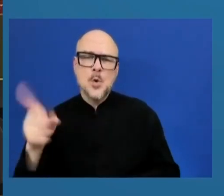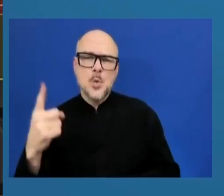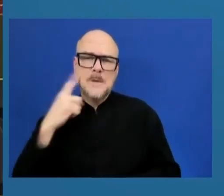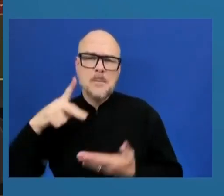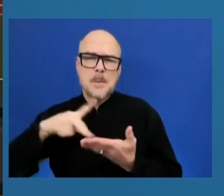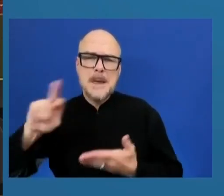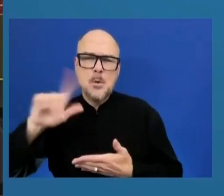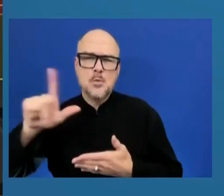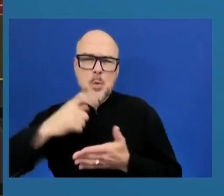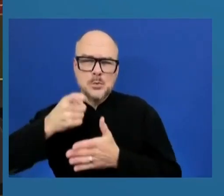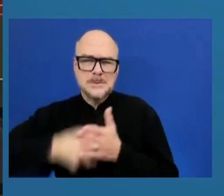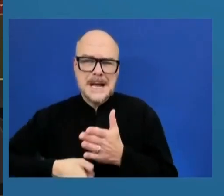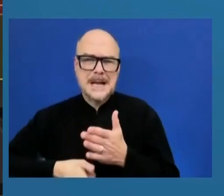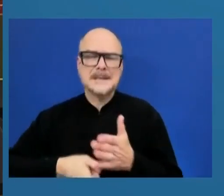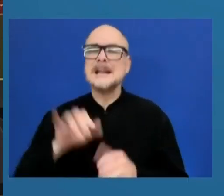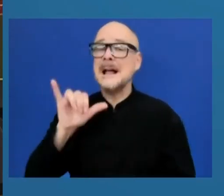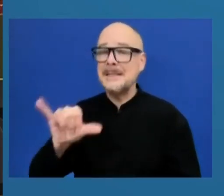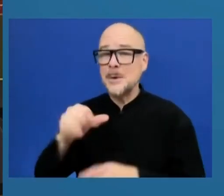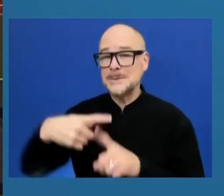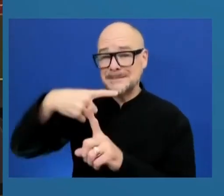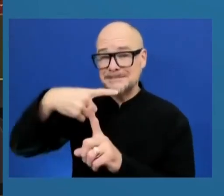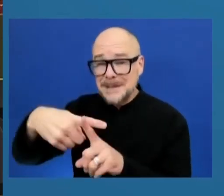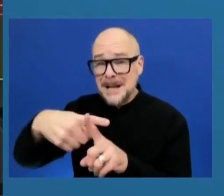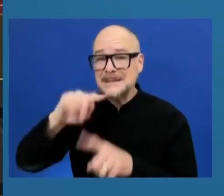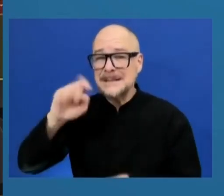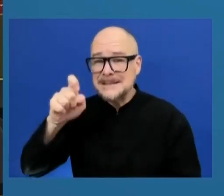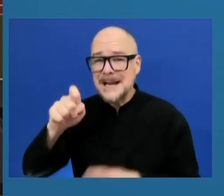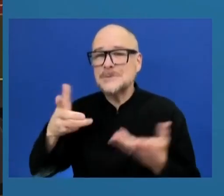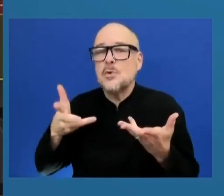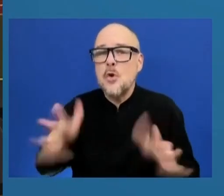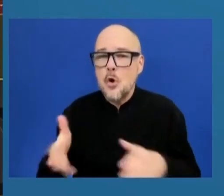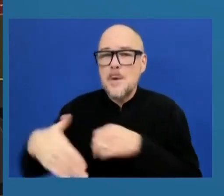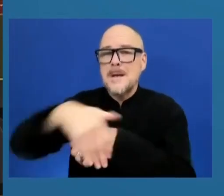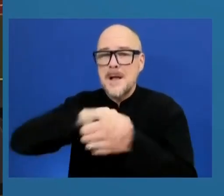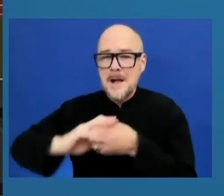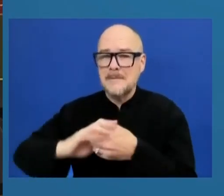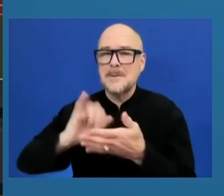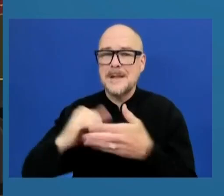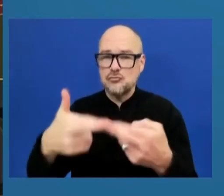it was that was on top of a tax that already covered the region, so there was a regional one.